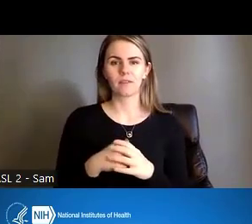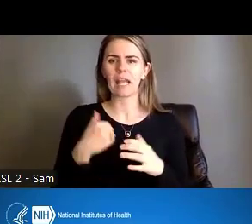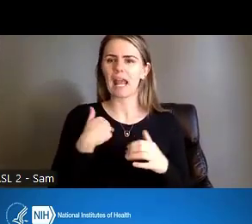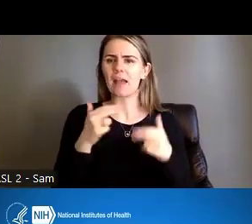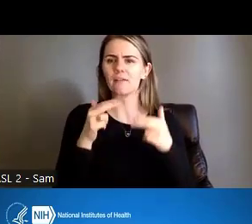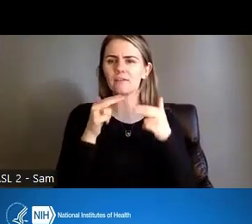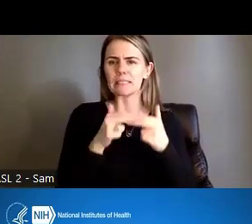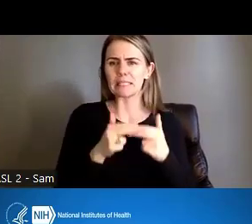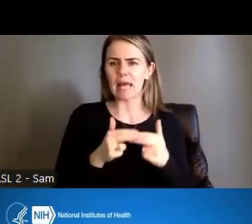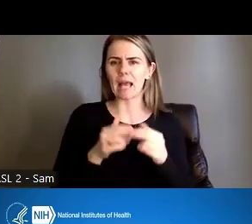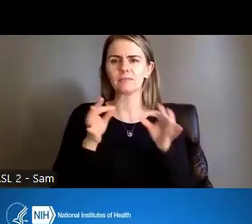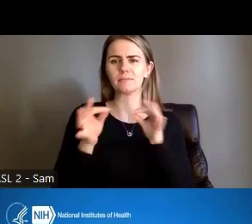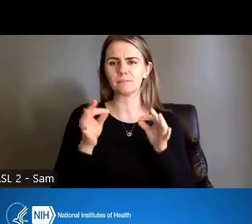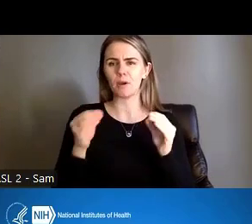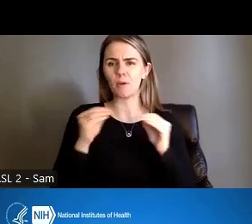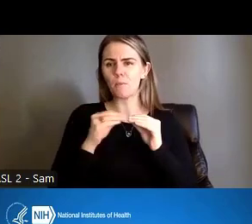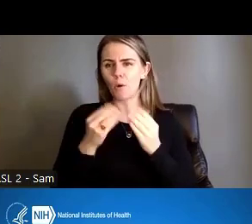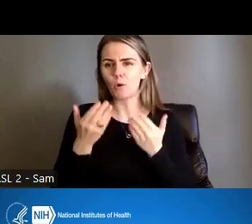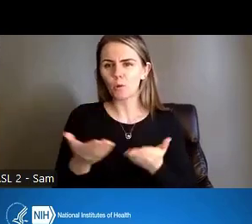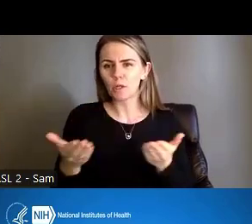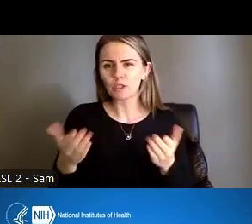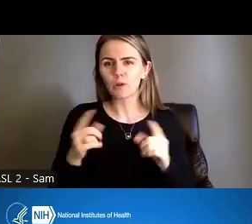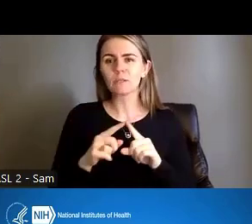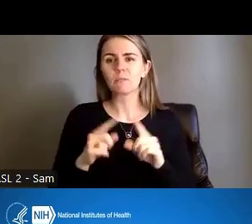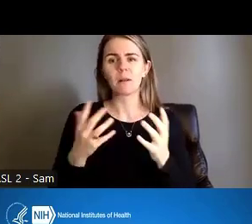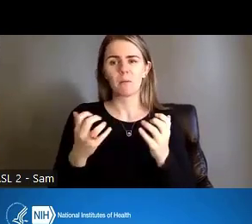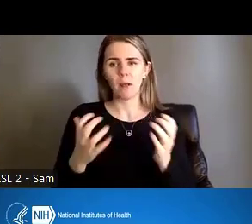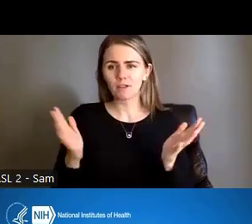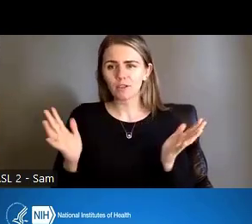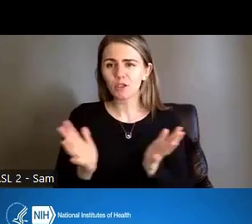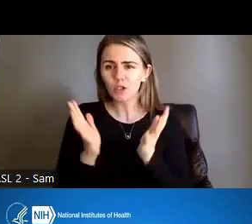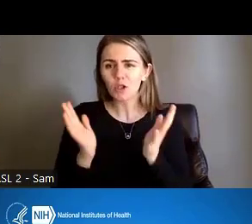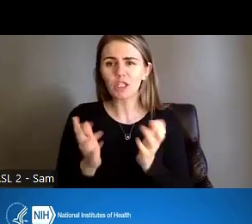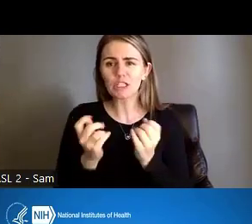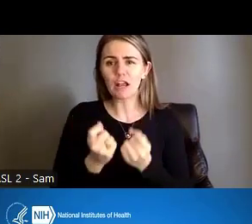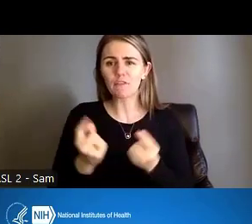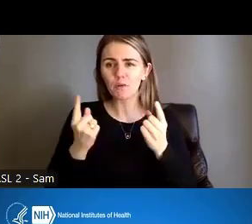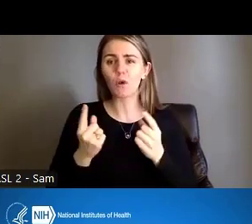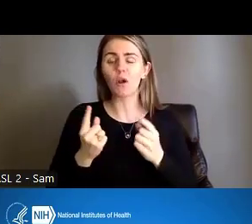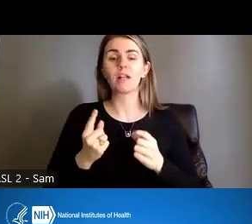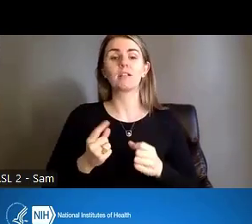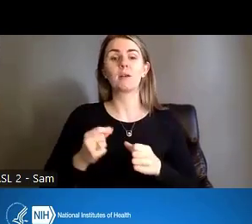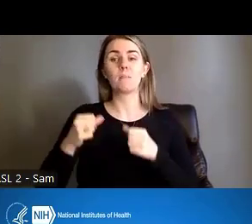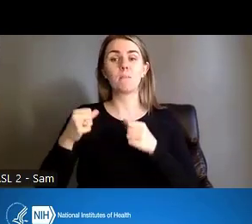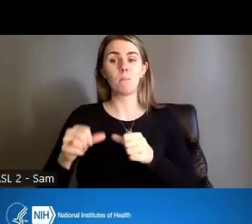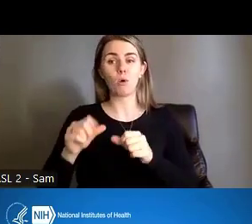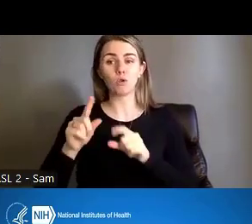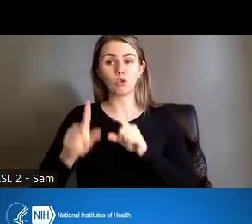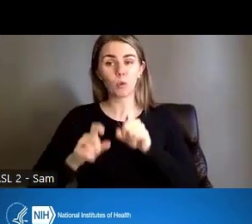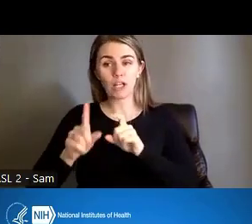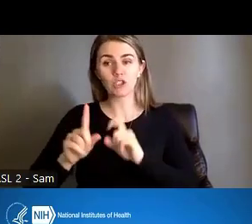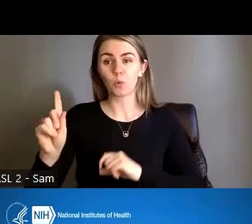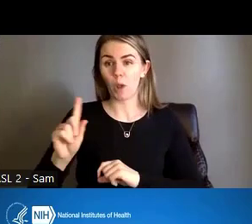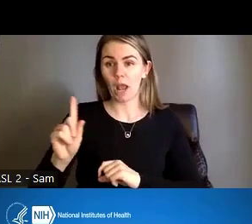but I want to encourage everyone to be putting their questions in the Q&A feature